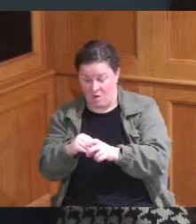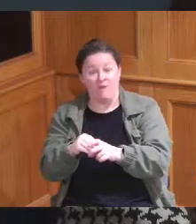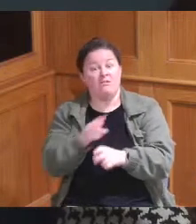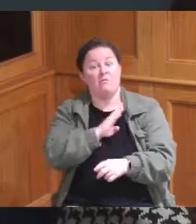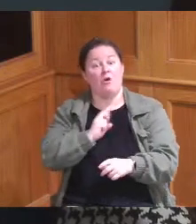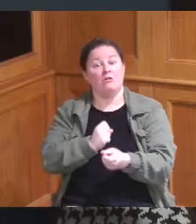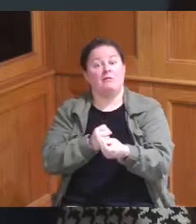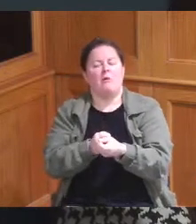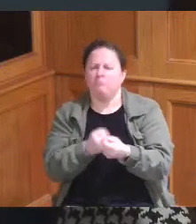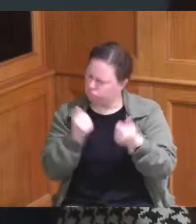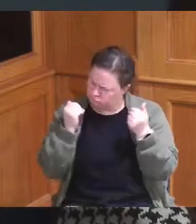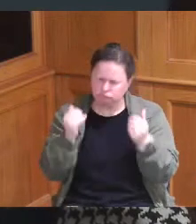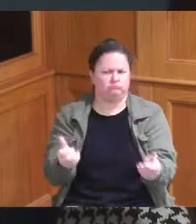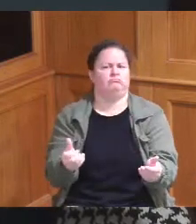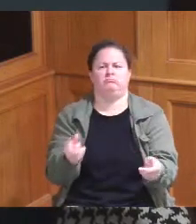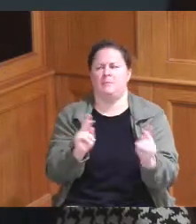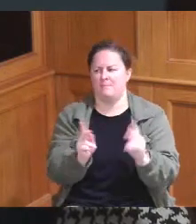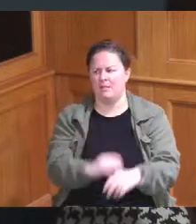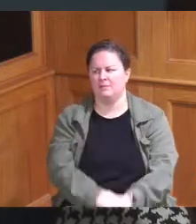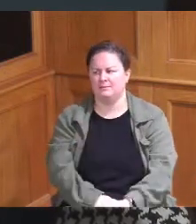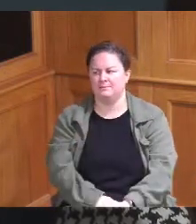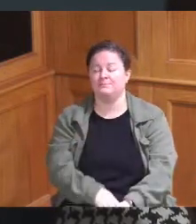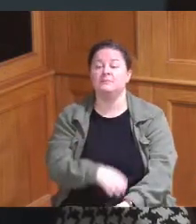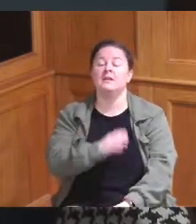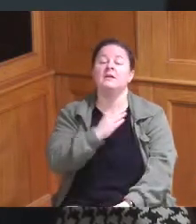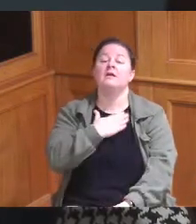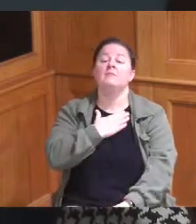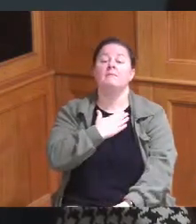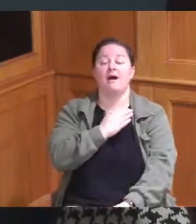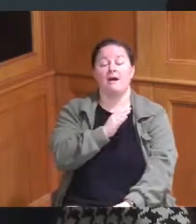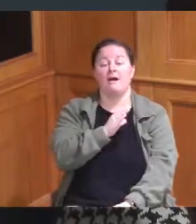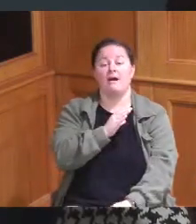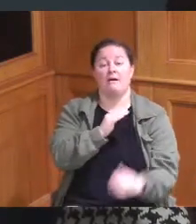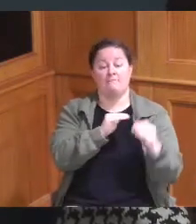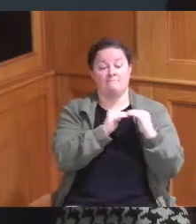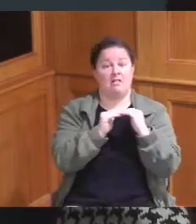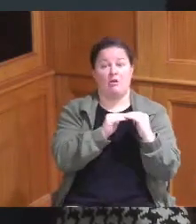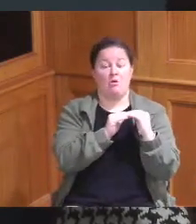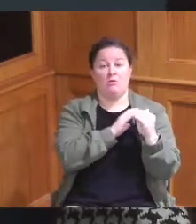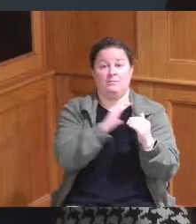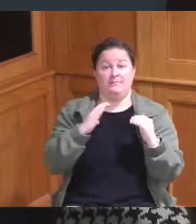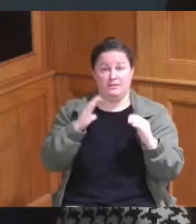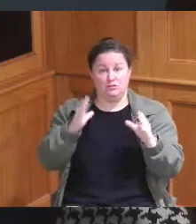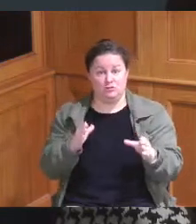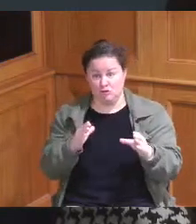so for my fellow Commissioners my colleagues that if you see anything in the paper some